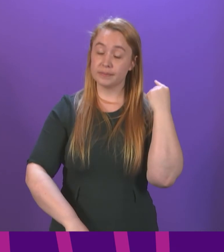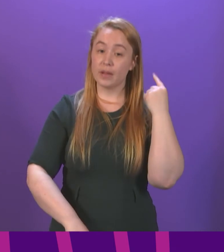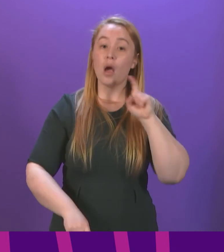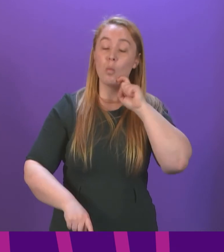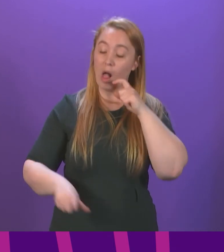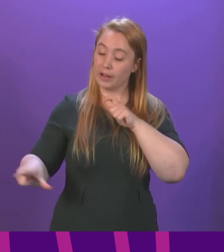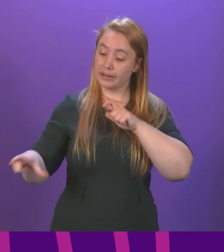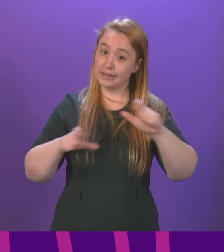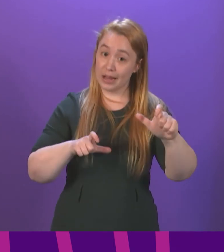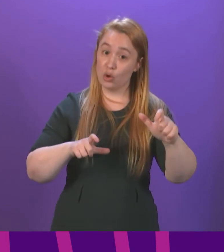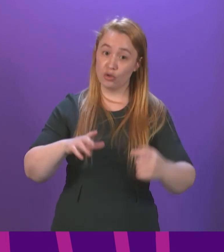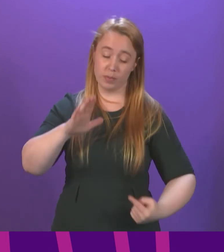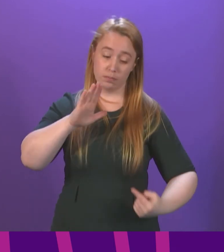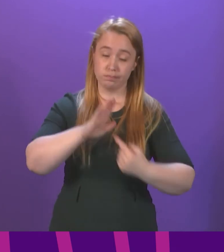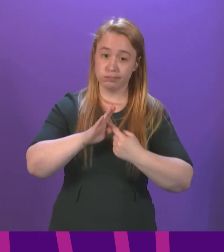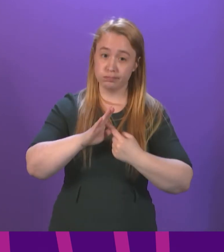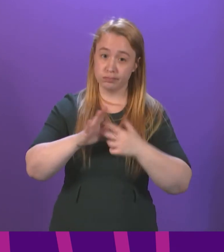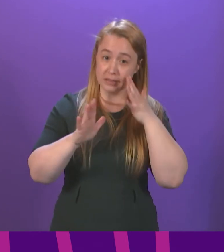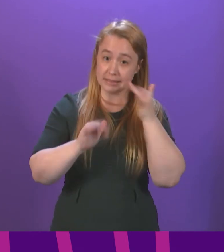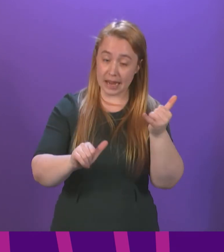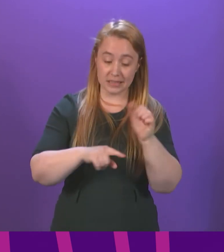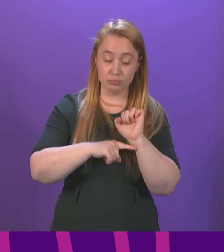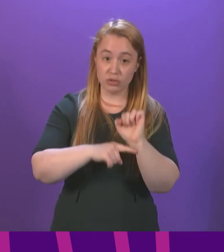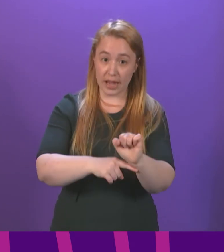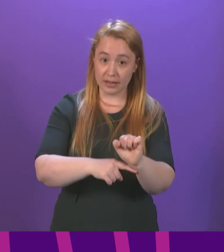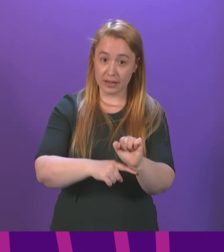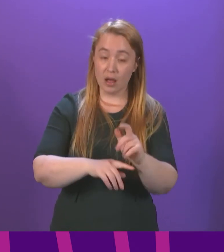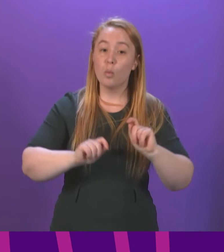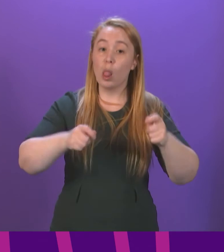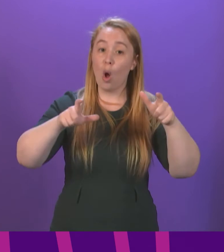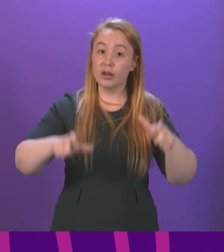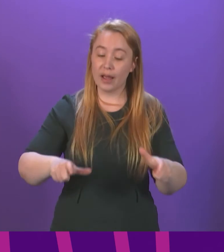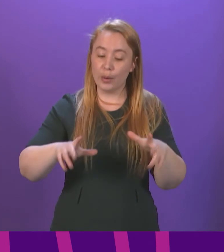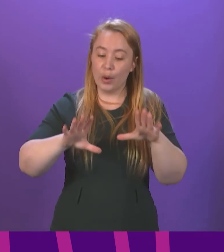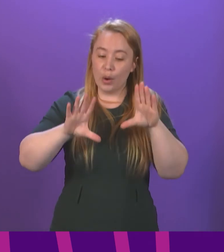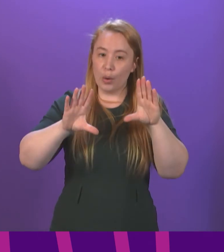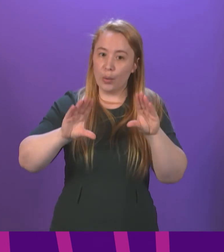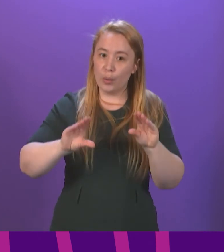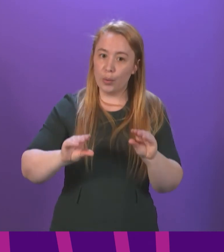to be vital as we cautiously ease restrictions and move out of lockdown.